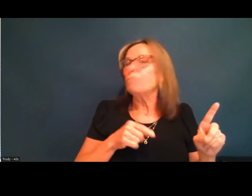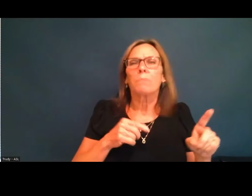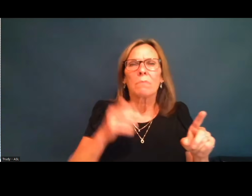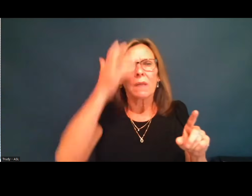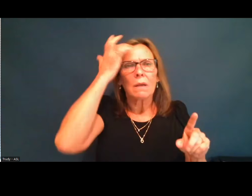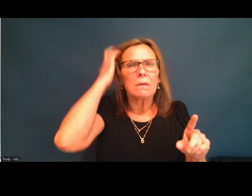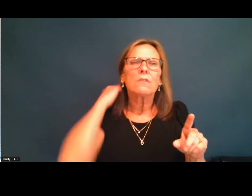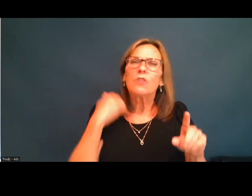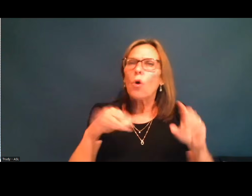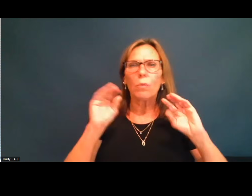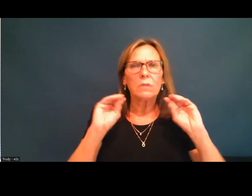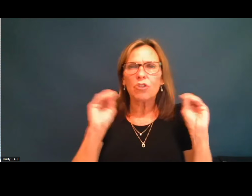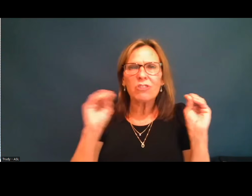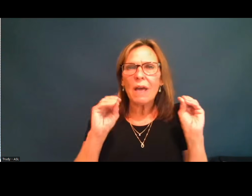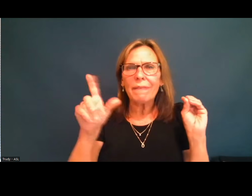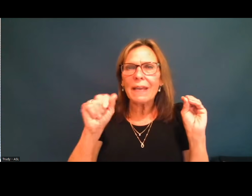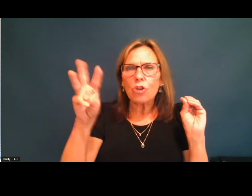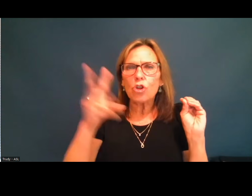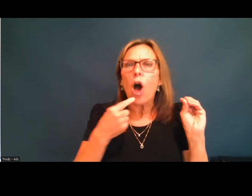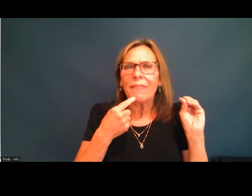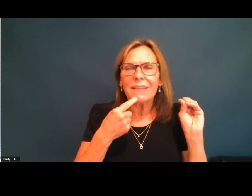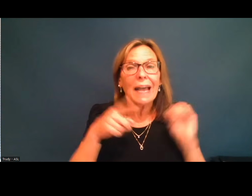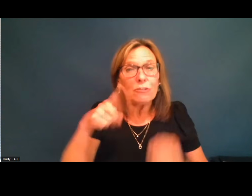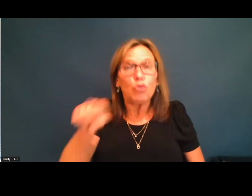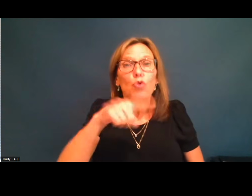, The word is person there, So if you're a person, your